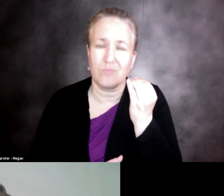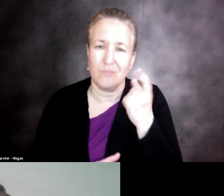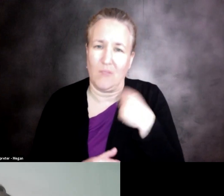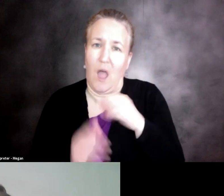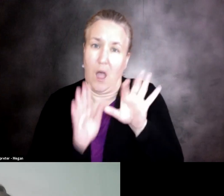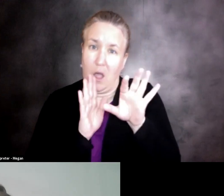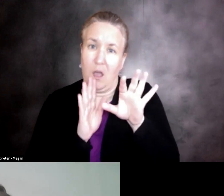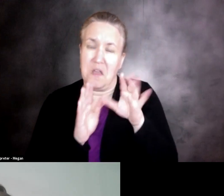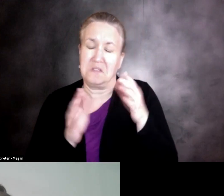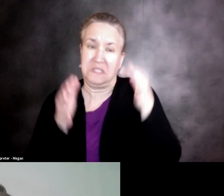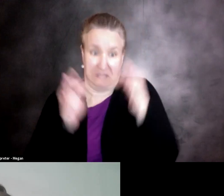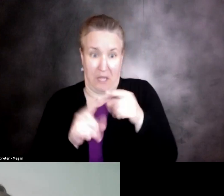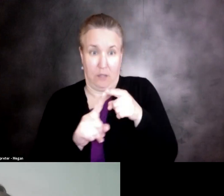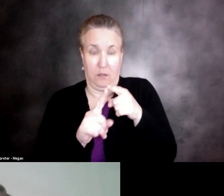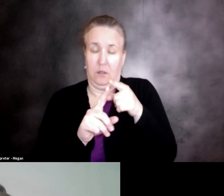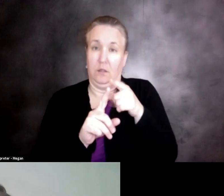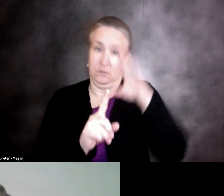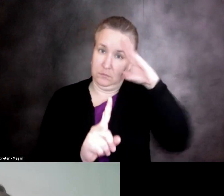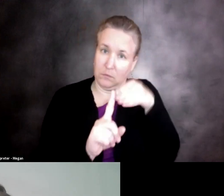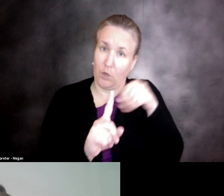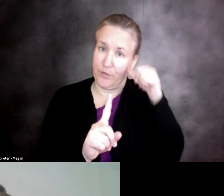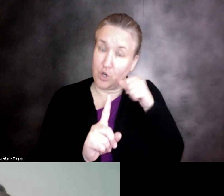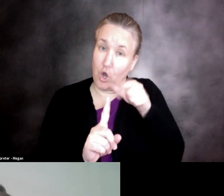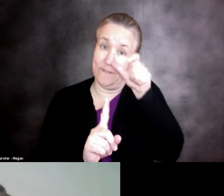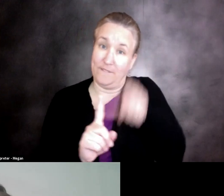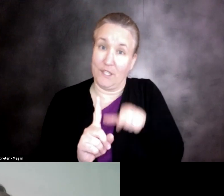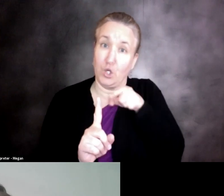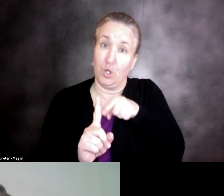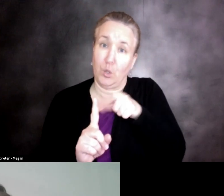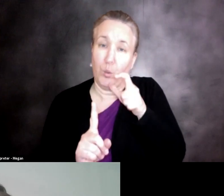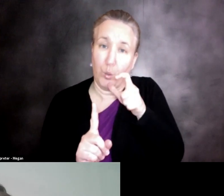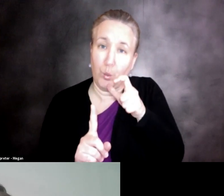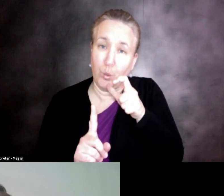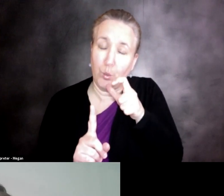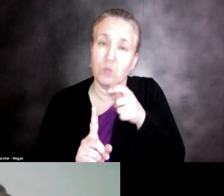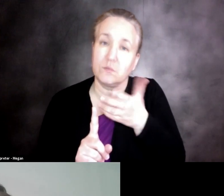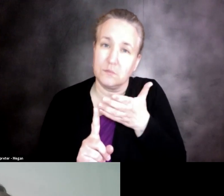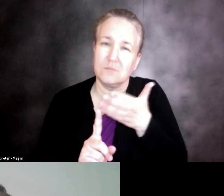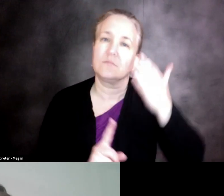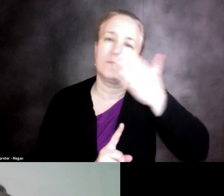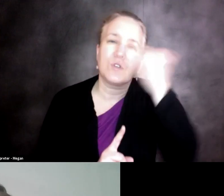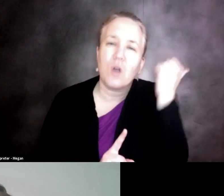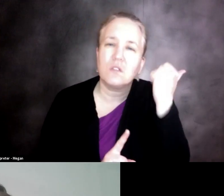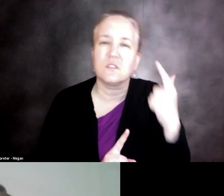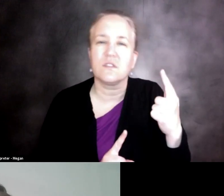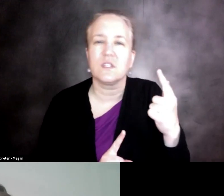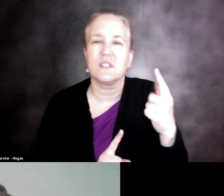as one who, due to a gendered logics of inequality,